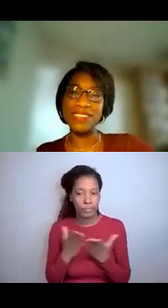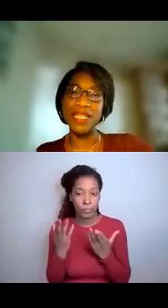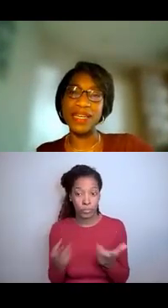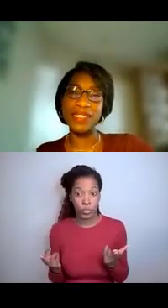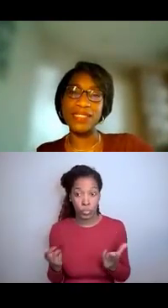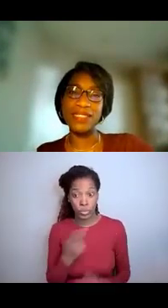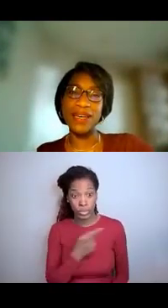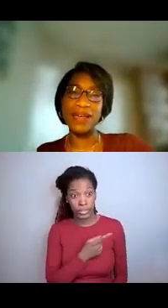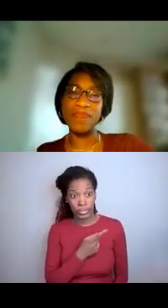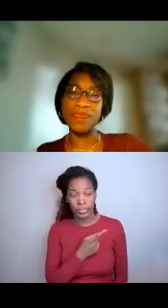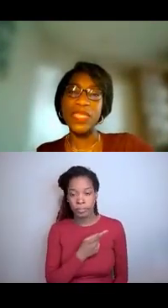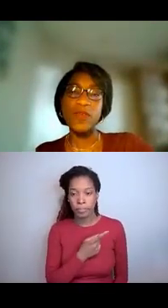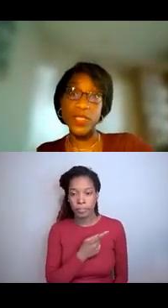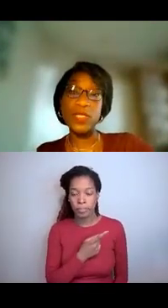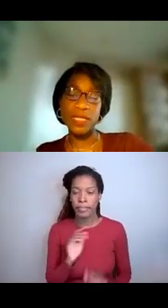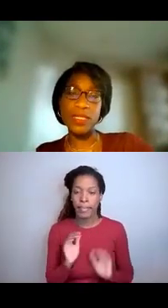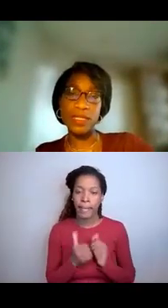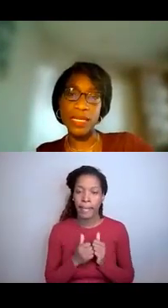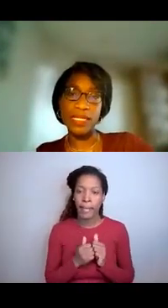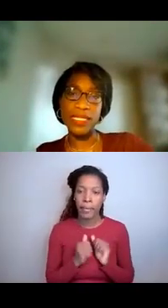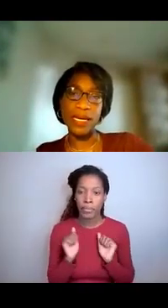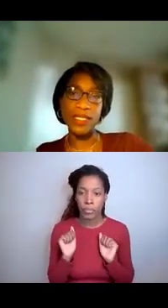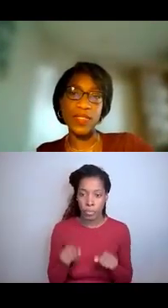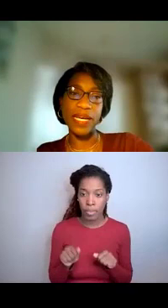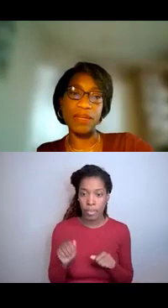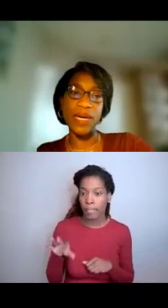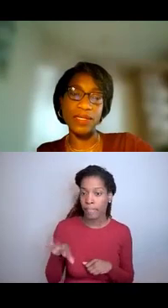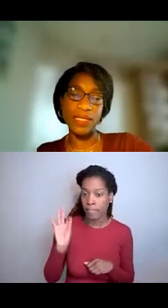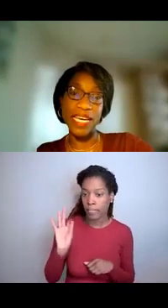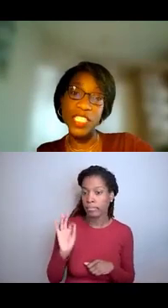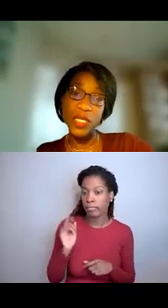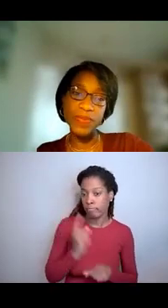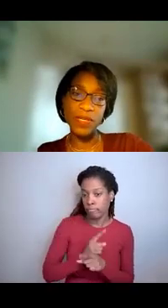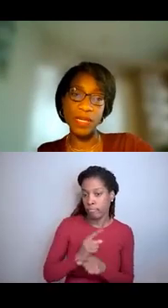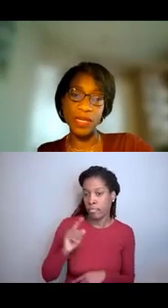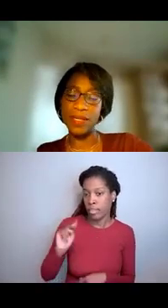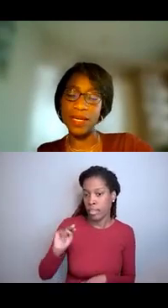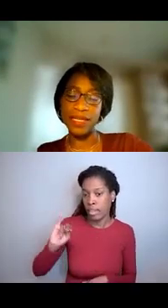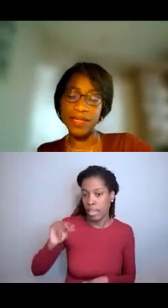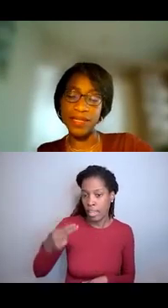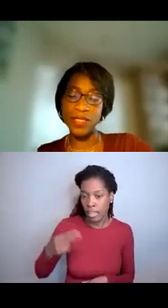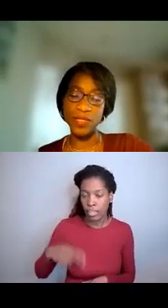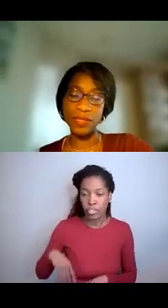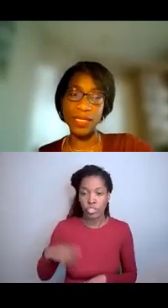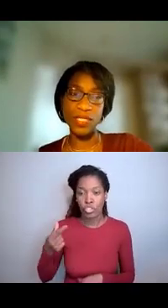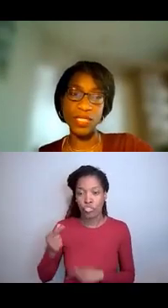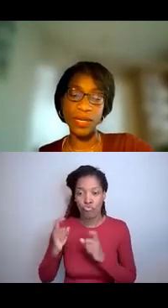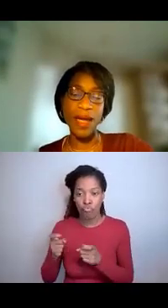to select NIH grant policy experts. You can look at this at your leisure,